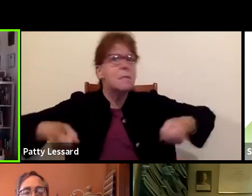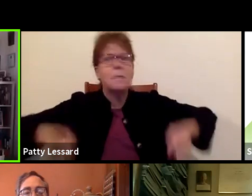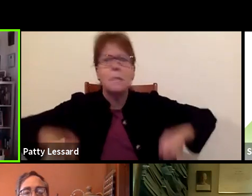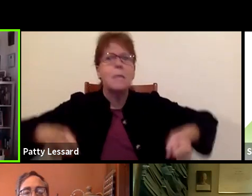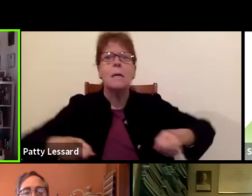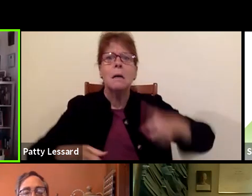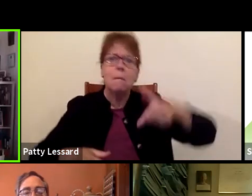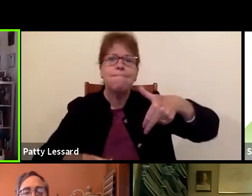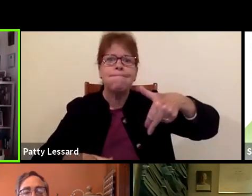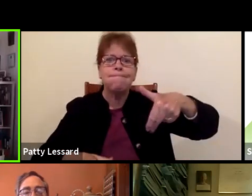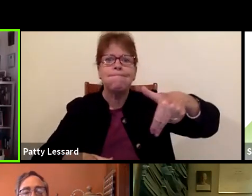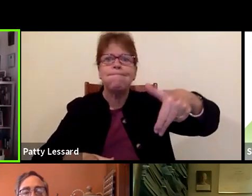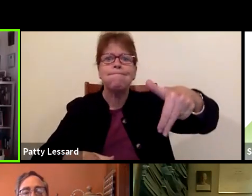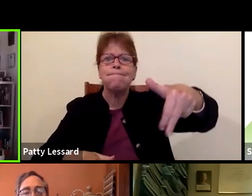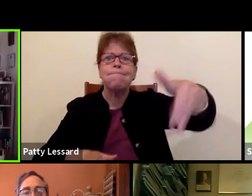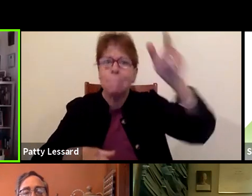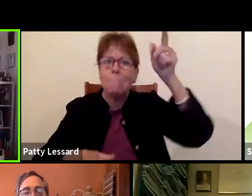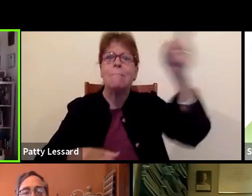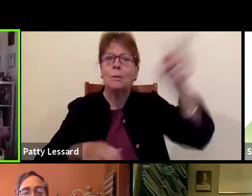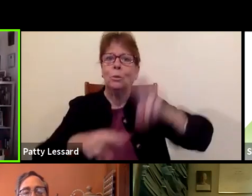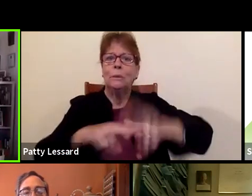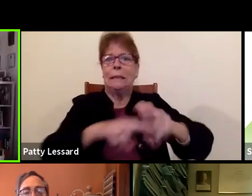elevator to go two stories down and you come in at the stage